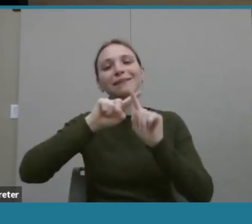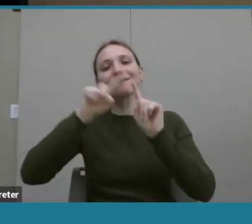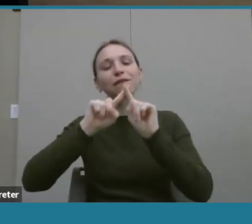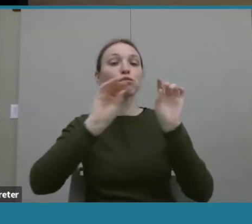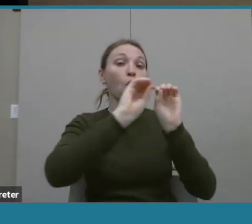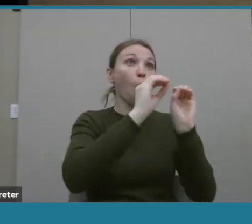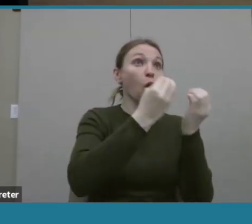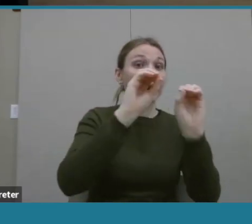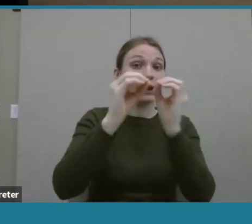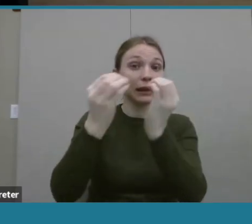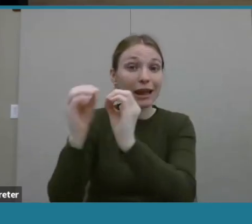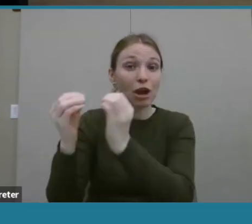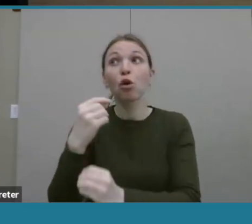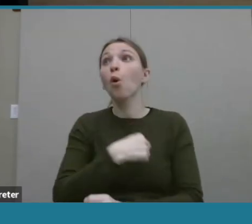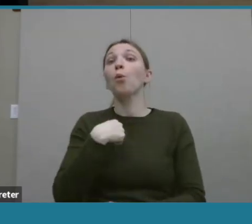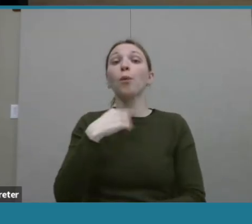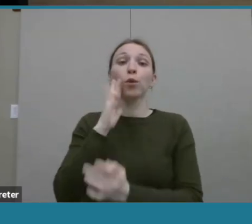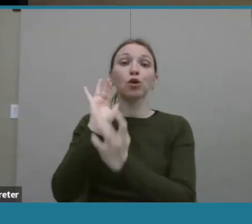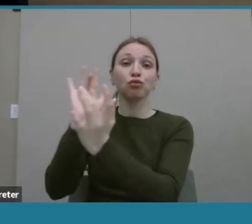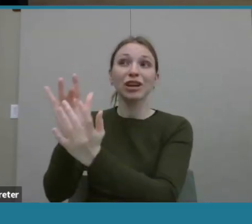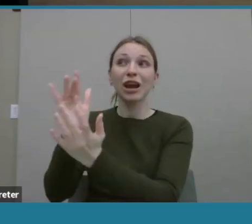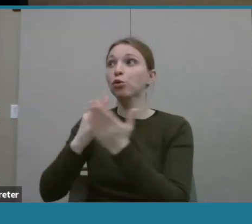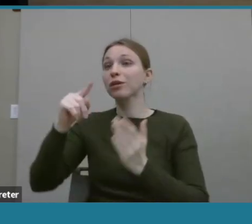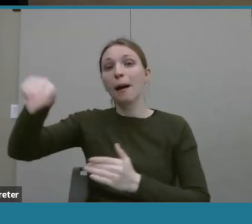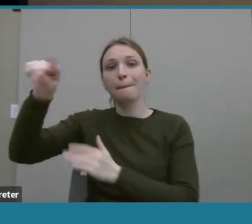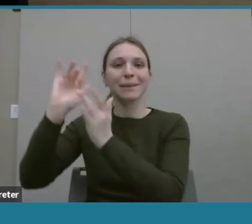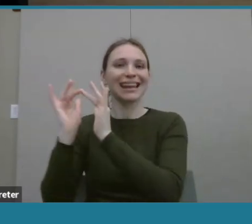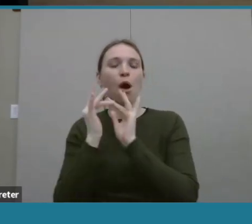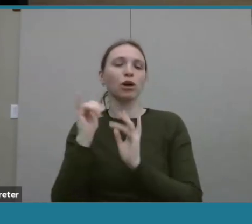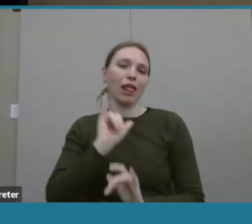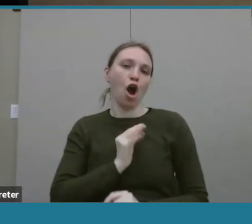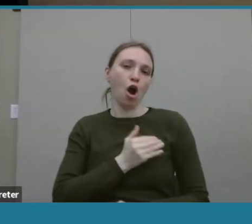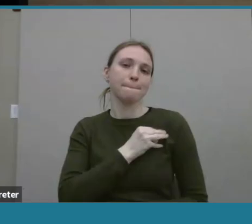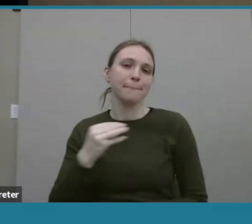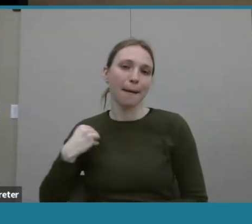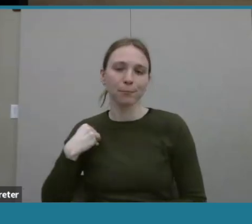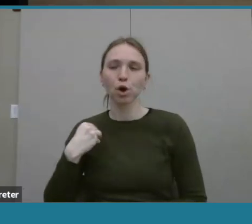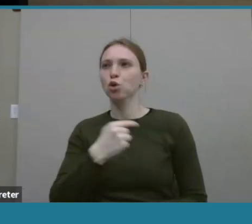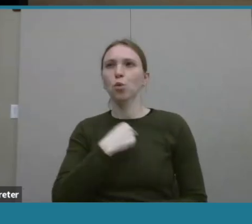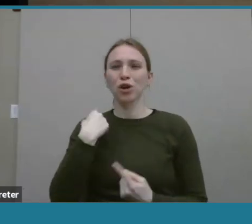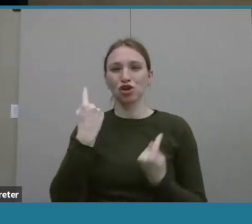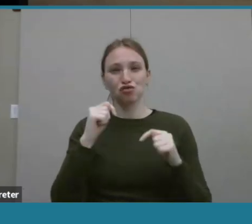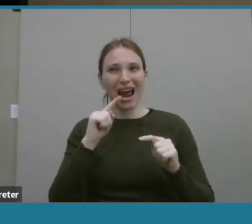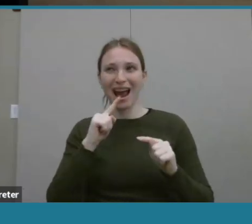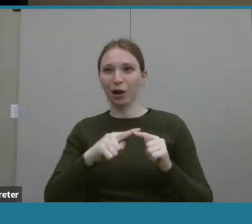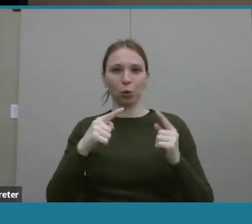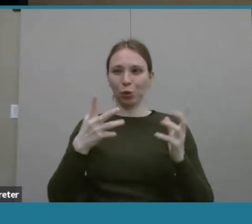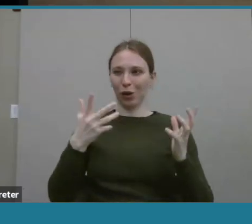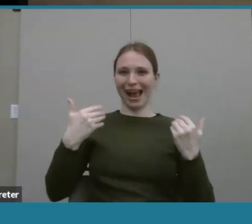reaching out to our existing networks like members and other things, and just kind of putting out a wide net of people.